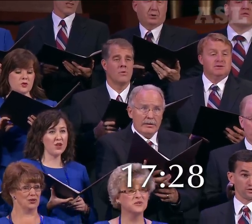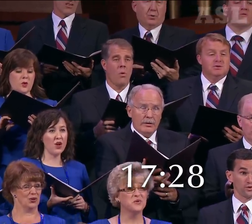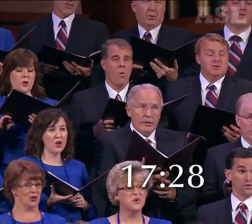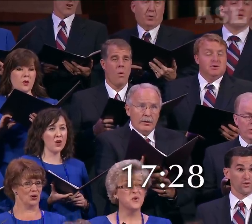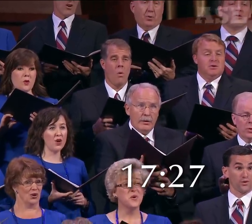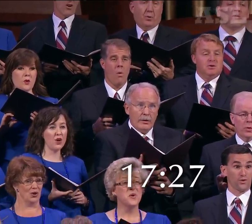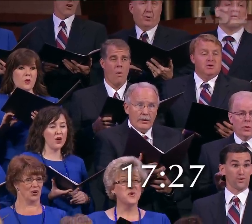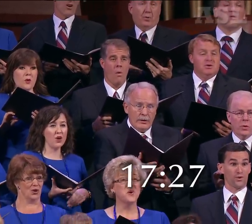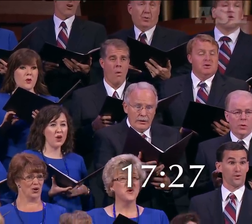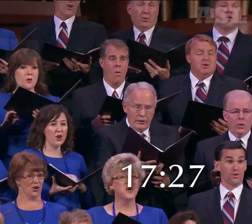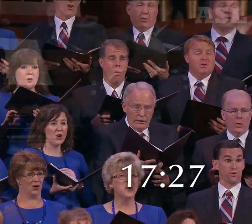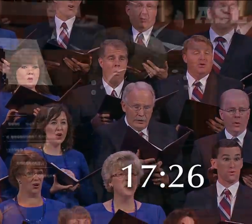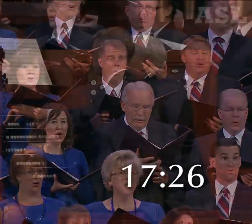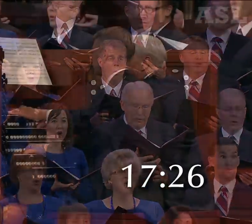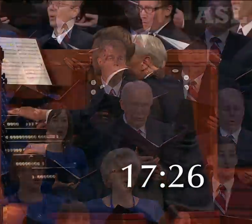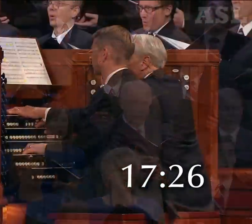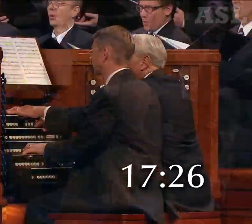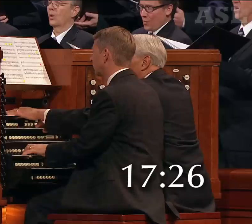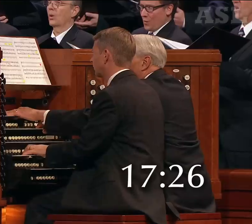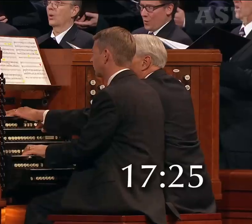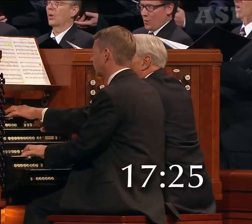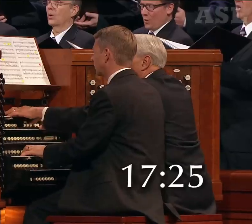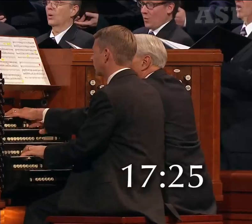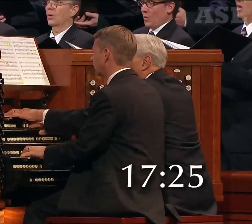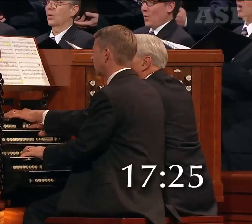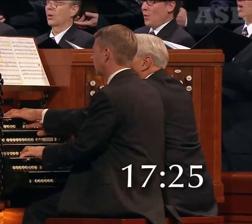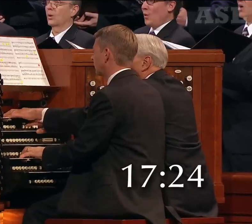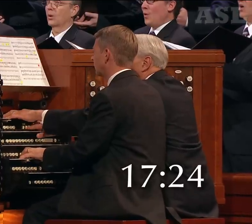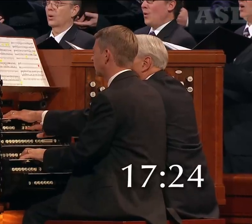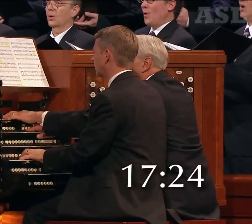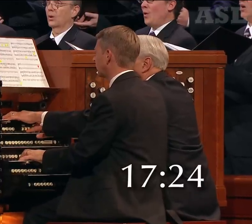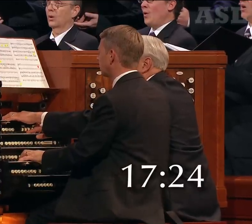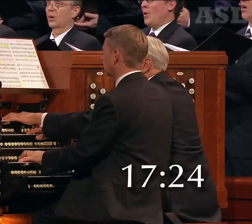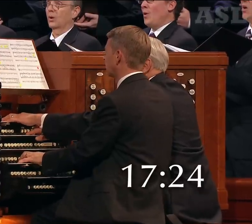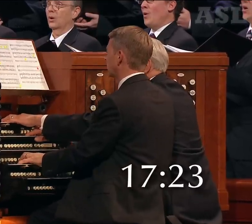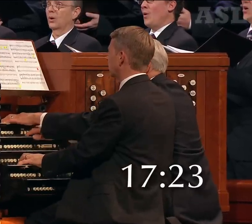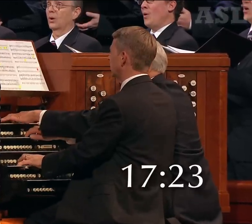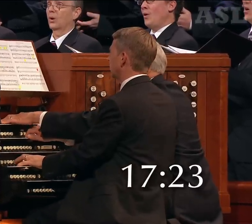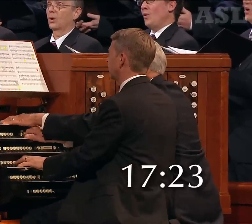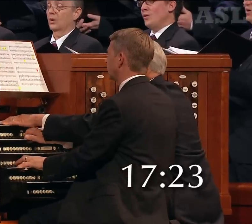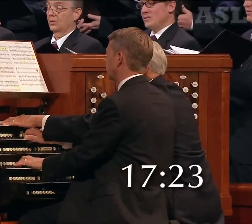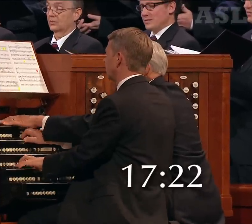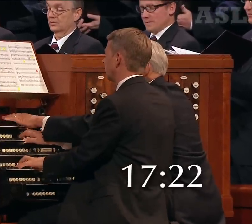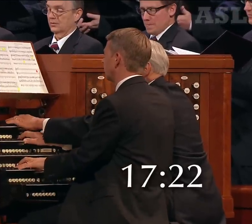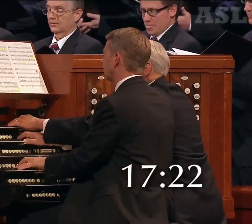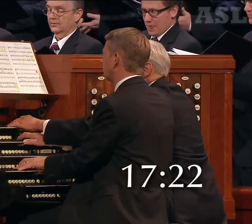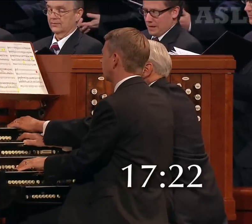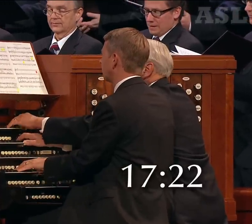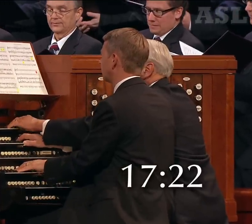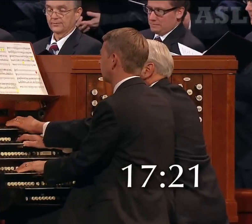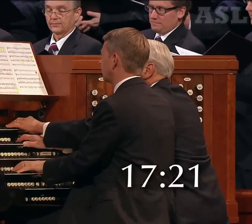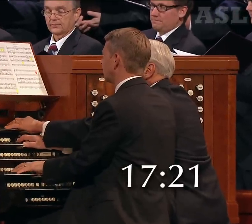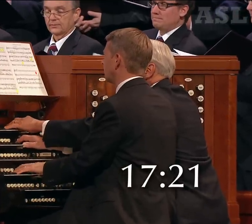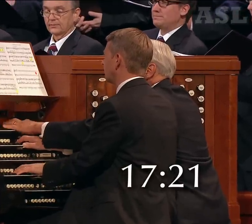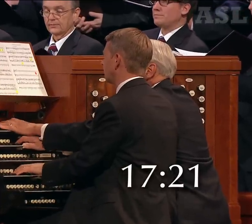CLOSED CAPTION CHANNEL OF THE CHURCH OF JESUS CHRIST OF LATTER-DAY SAINTS.